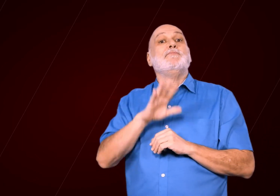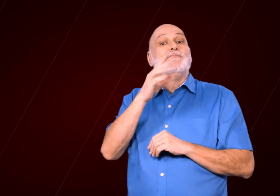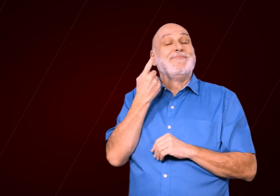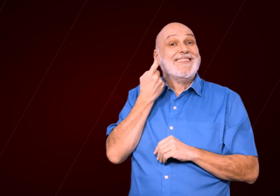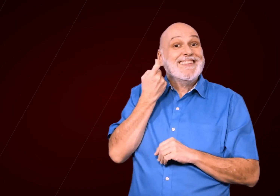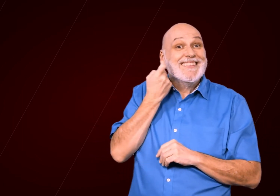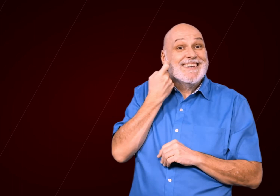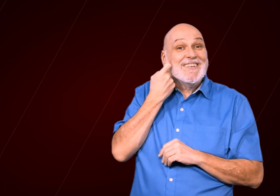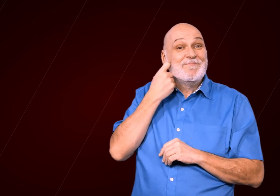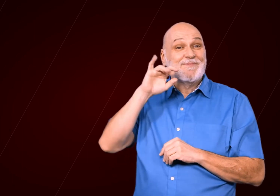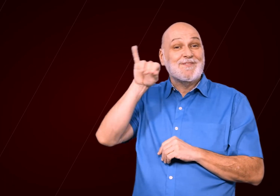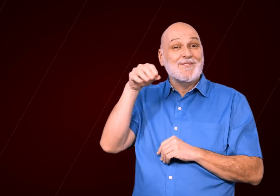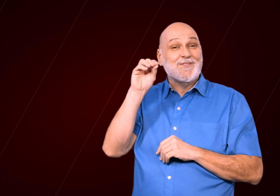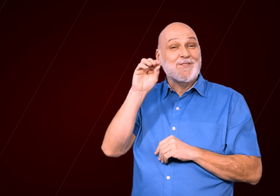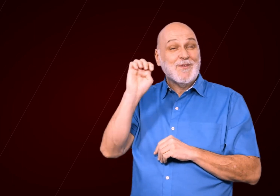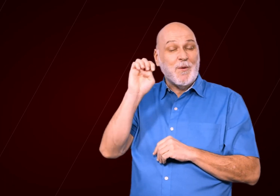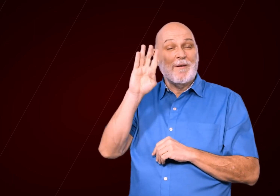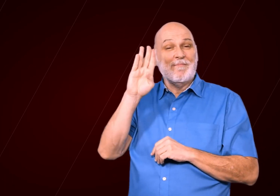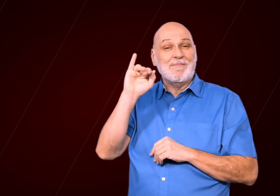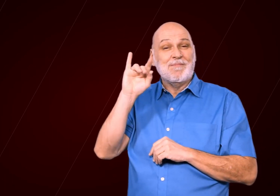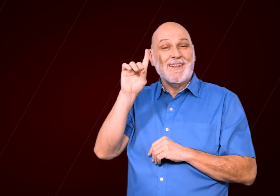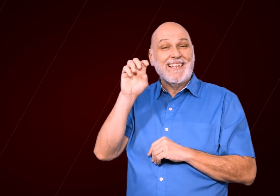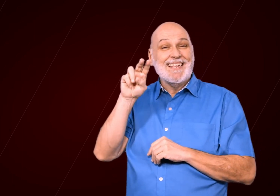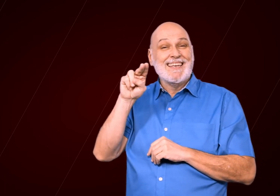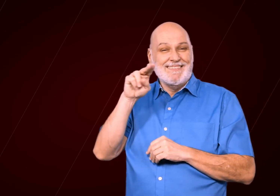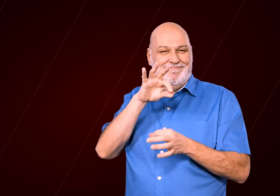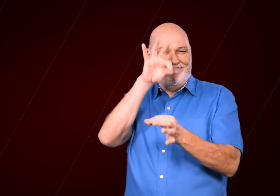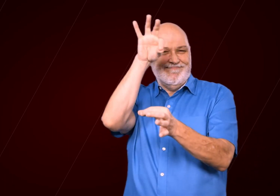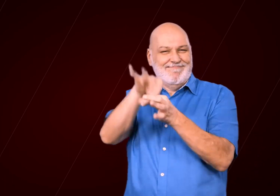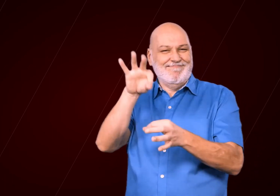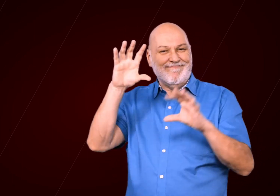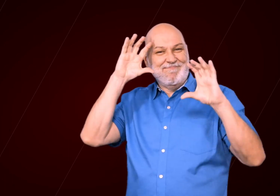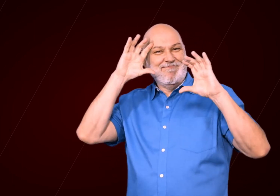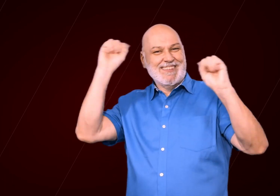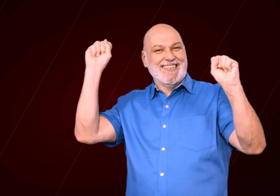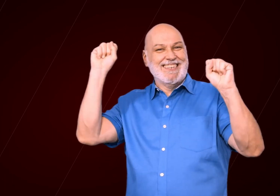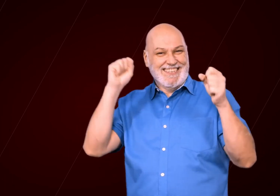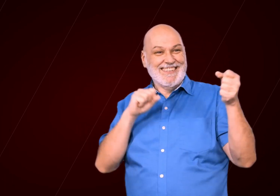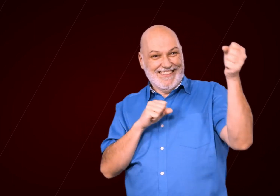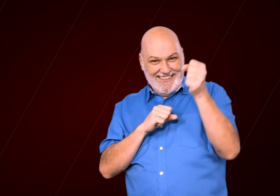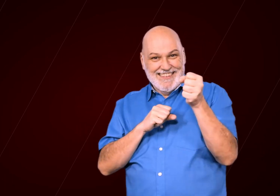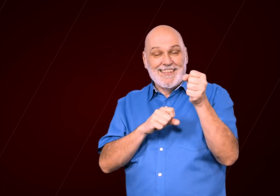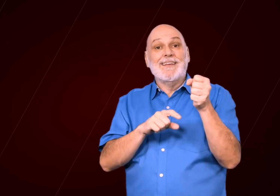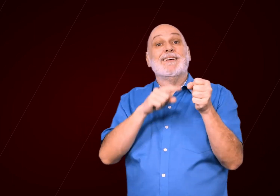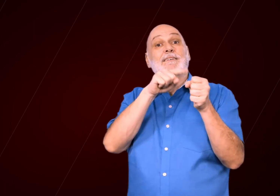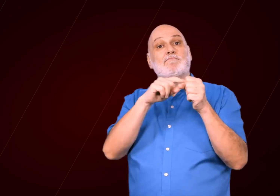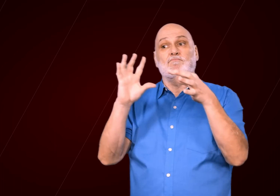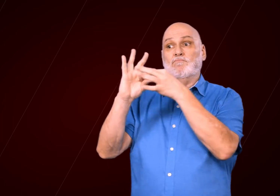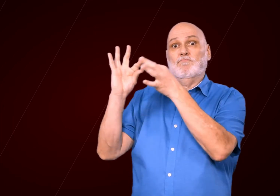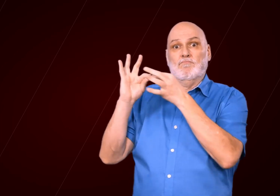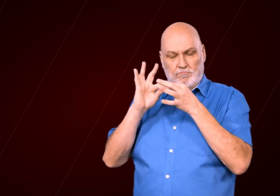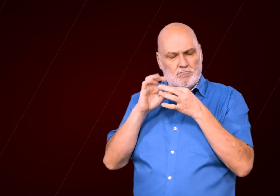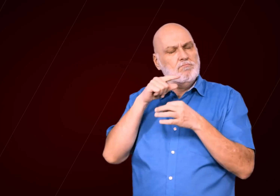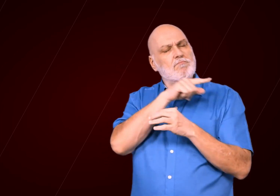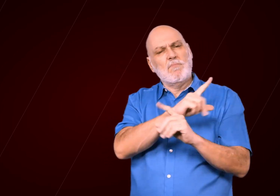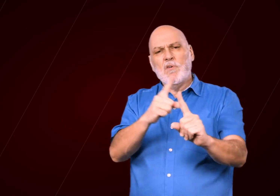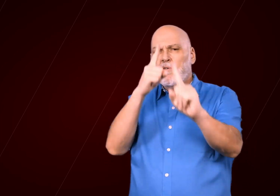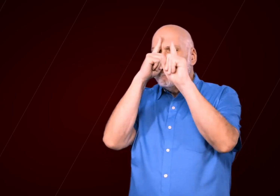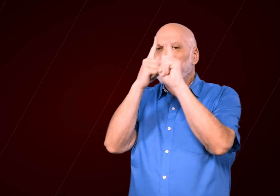The U.S. recently elected Joe Biden as president.